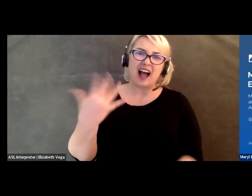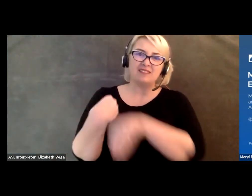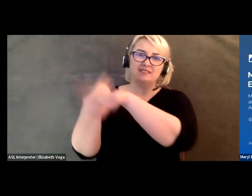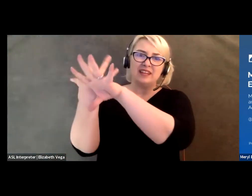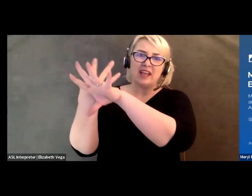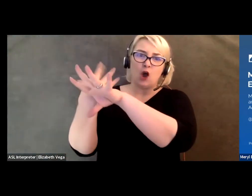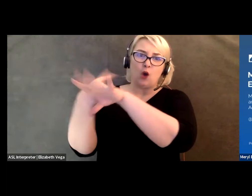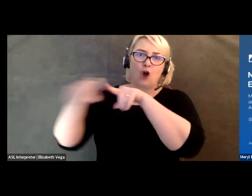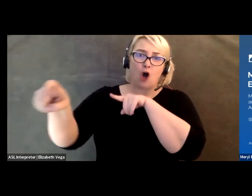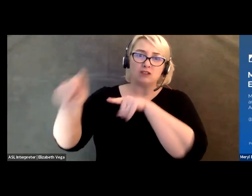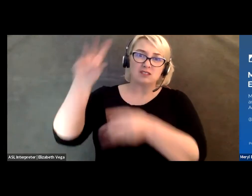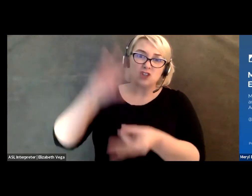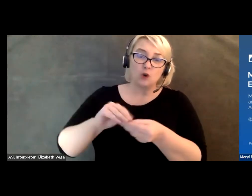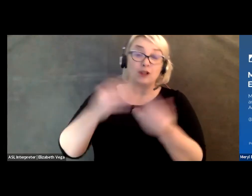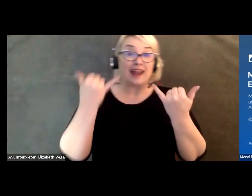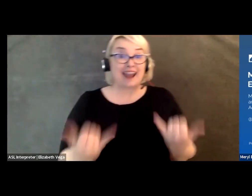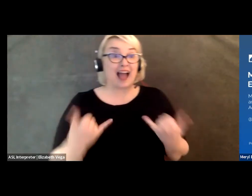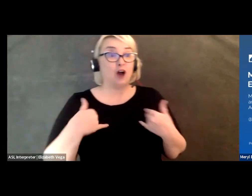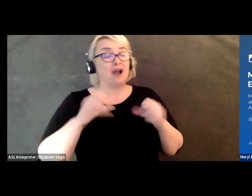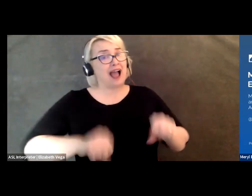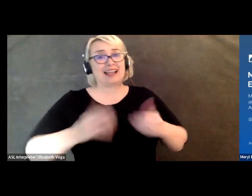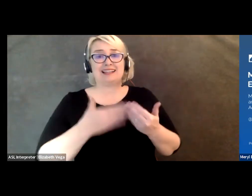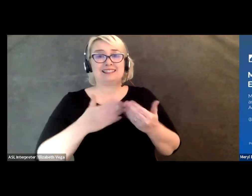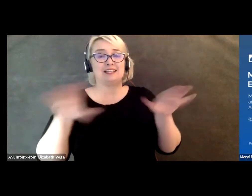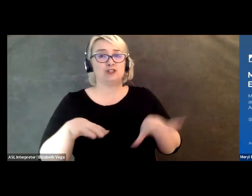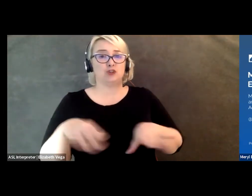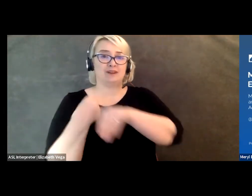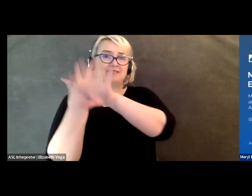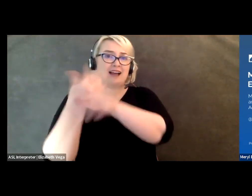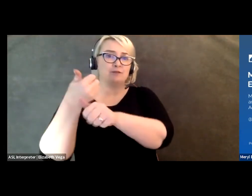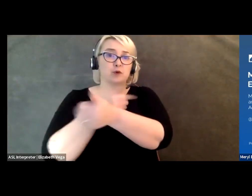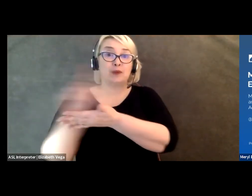Now, I easily do five video calls a week. What changed?